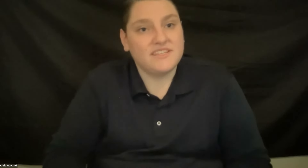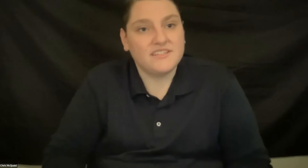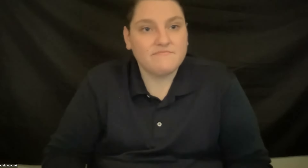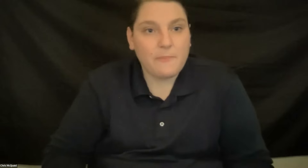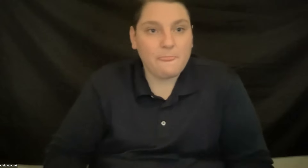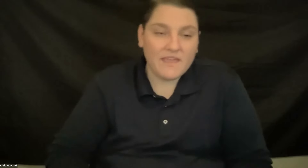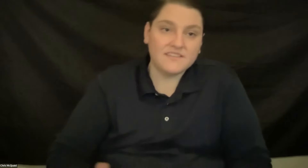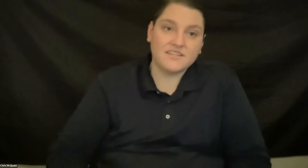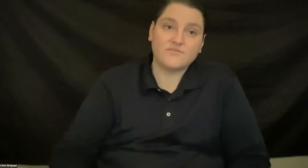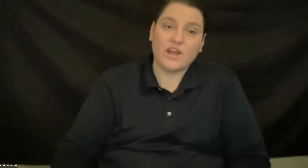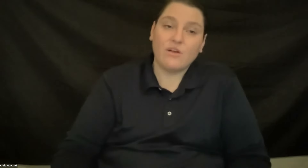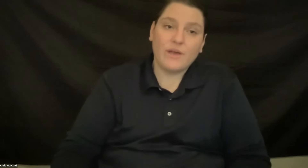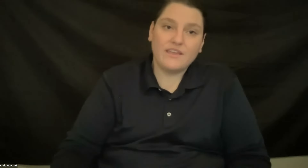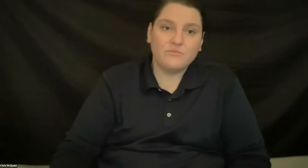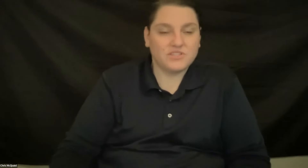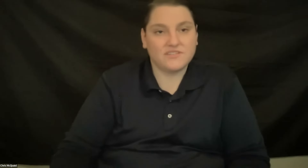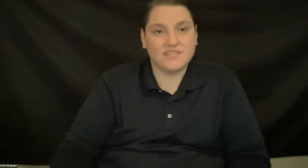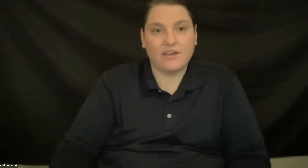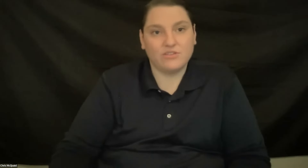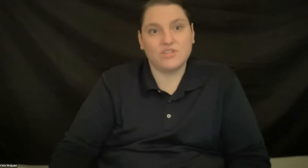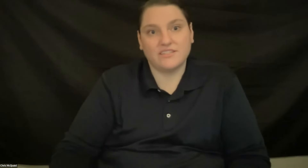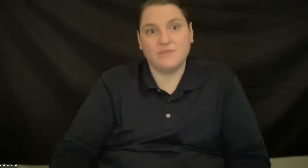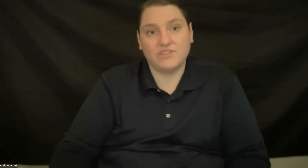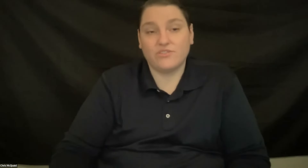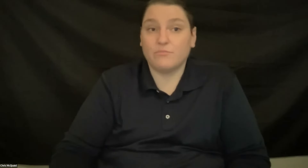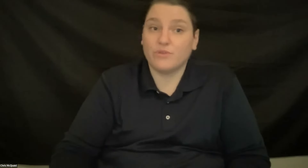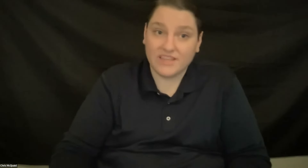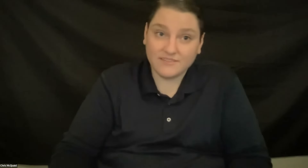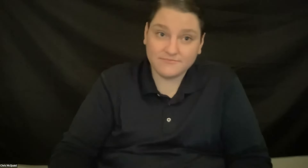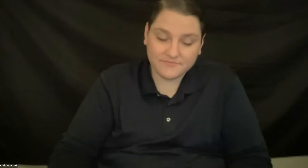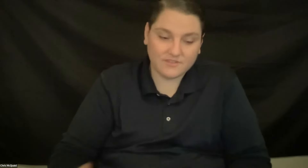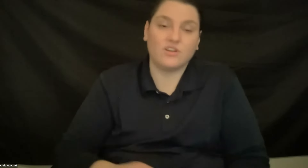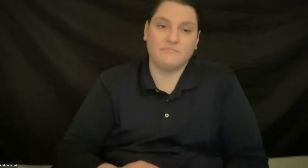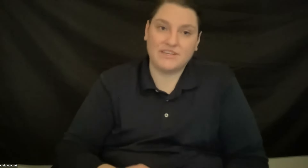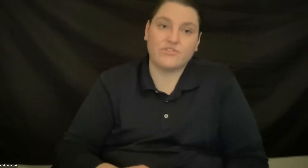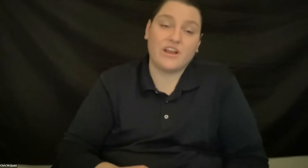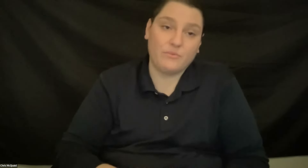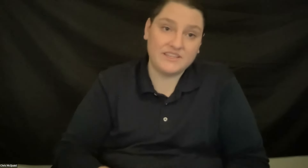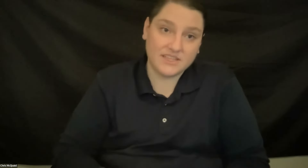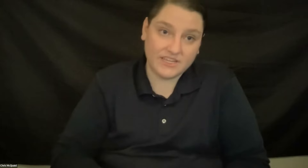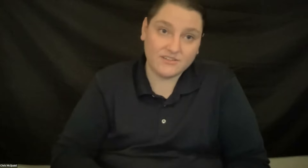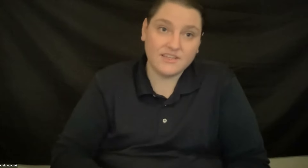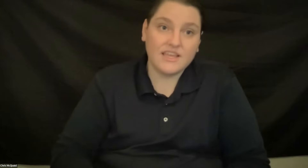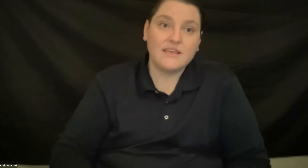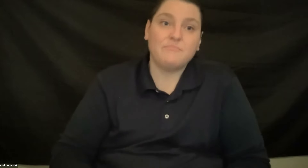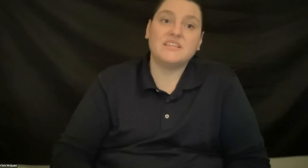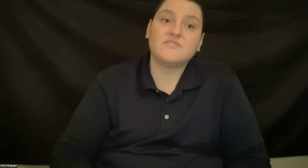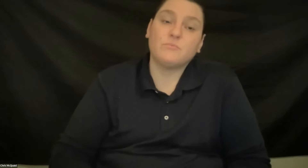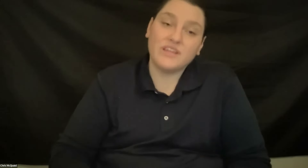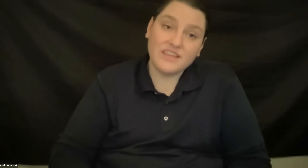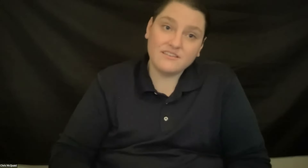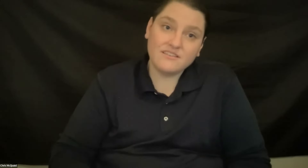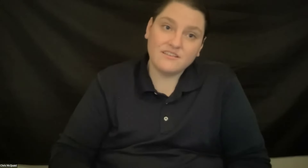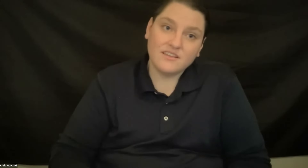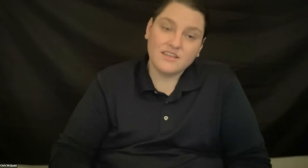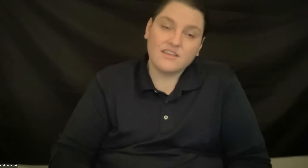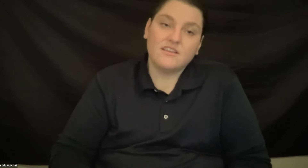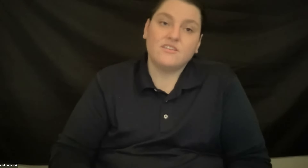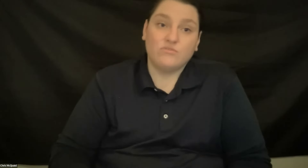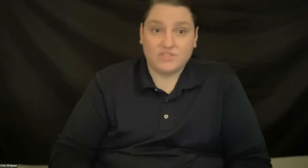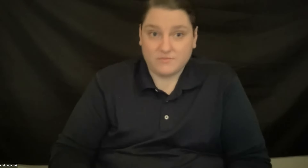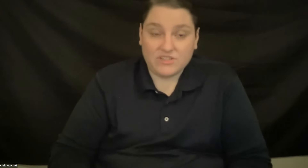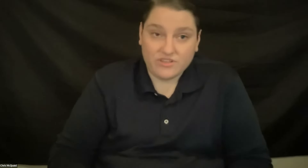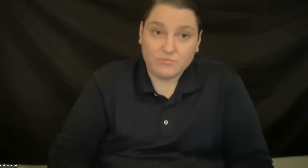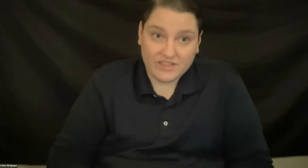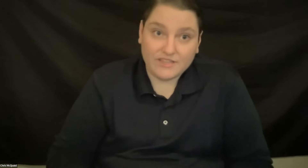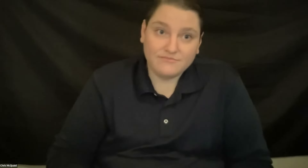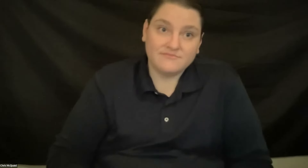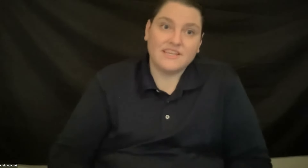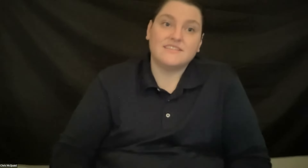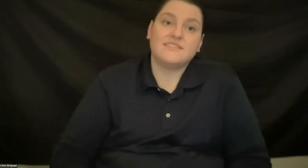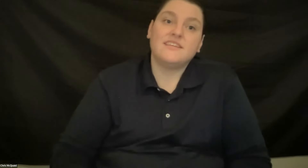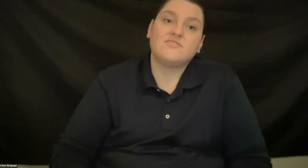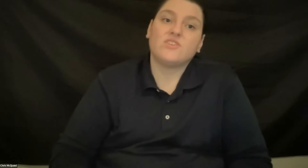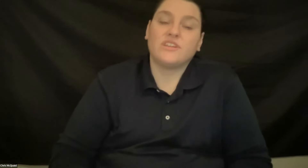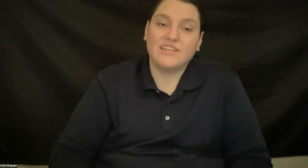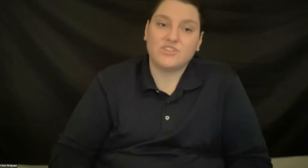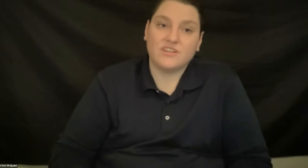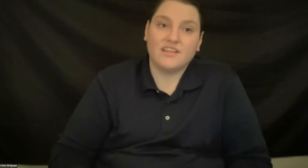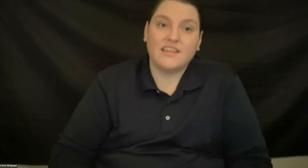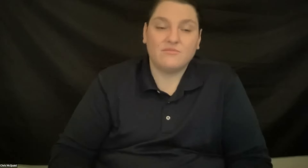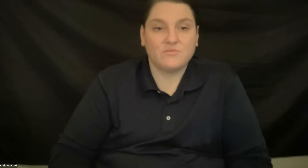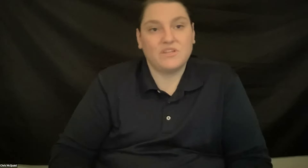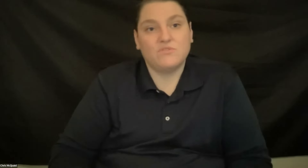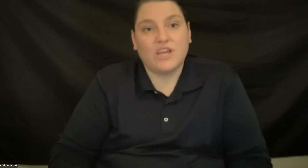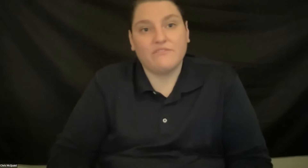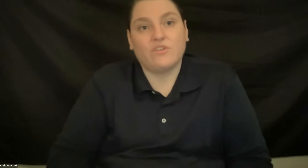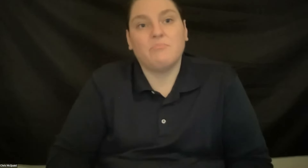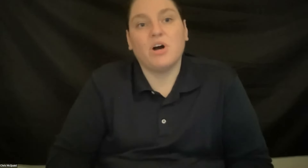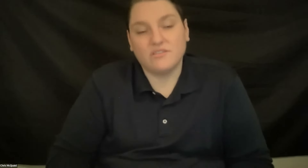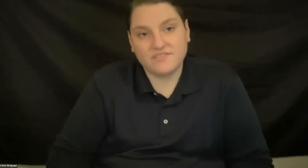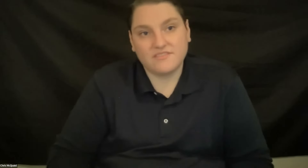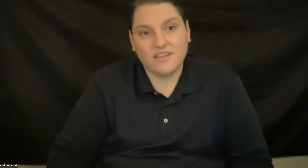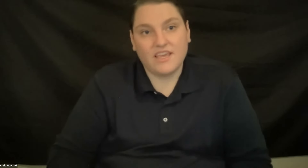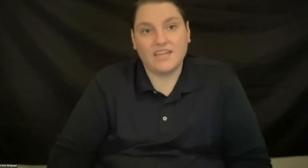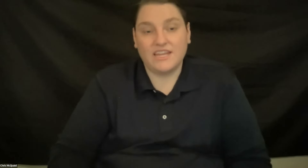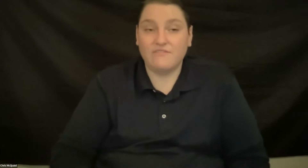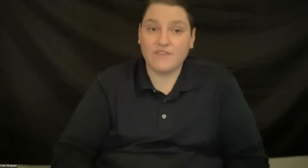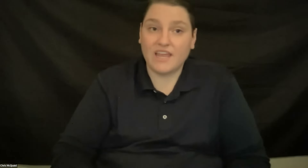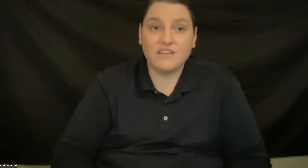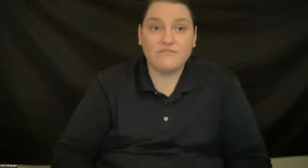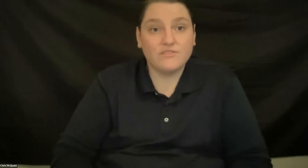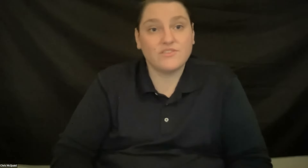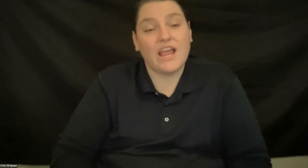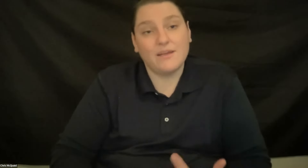If you notice that their face is turning blue or you can't find a pulse, do CPR, if you know it, because that saves people's lives. It really does. Sometimes it's not clear if someone who's passed out had a stroke or not.